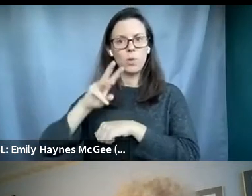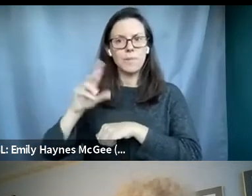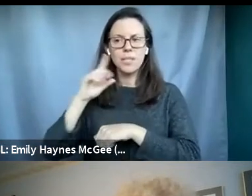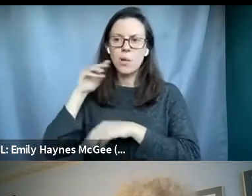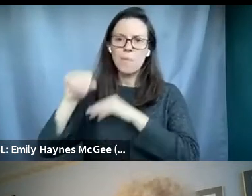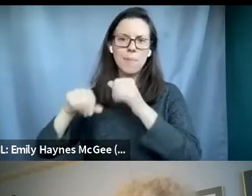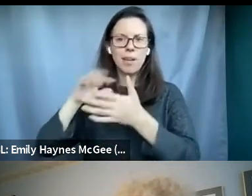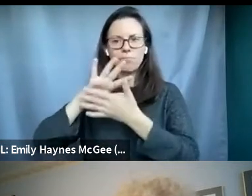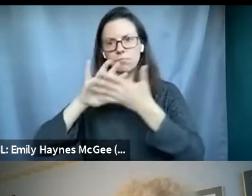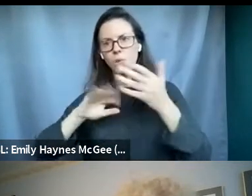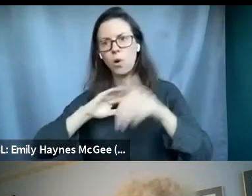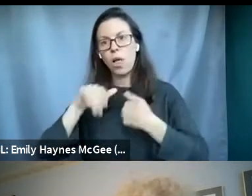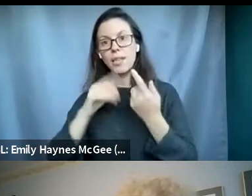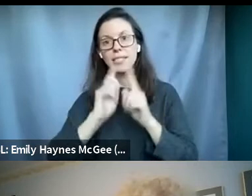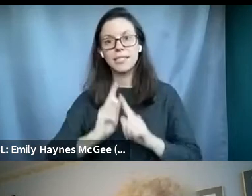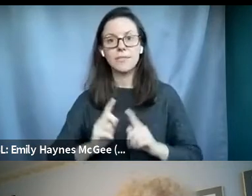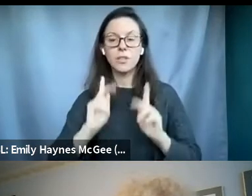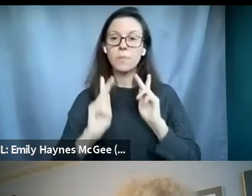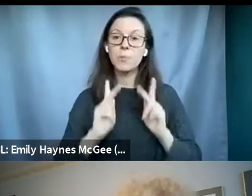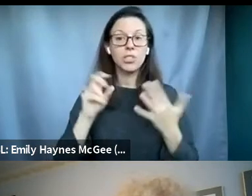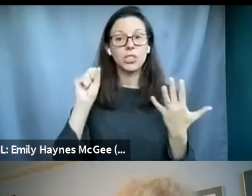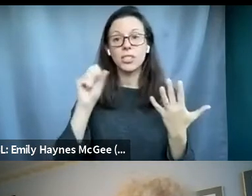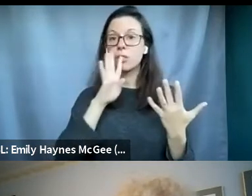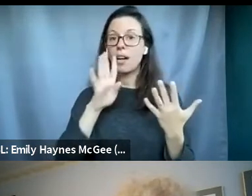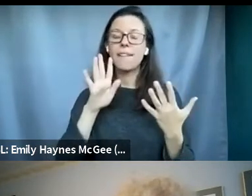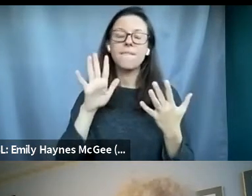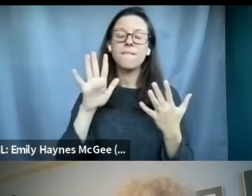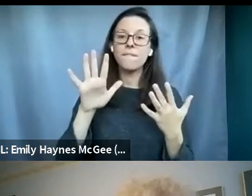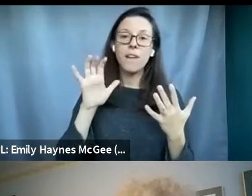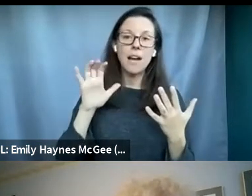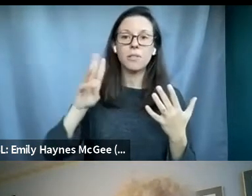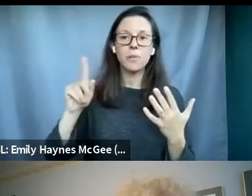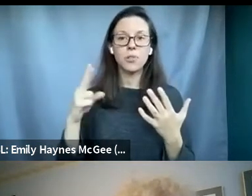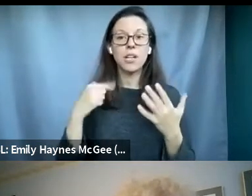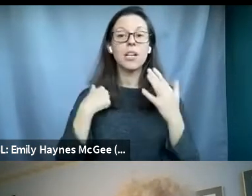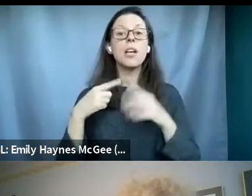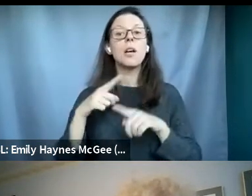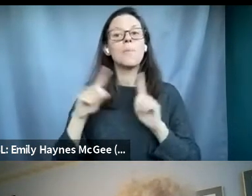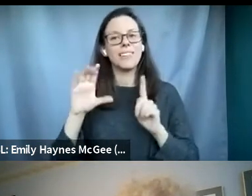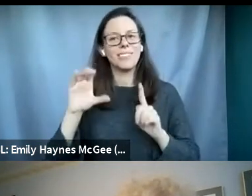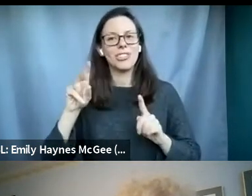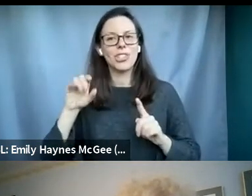filming but unfortunately someone stole Curtis' camera and footage in 2020 so there's literally